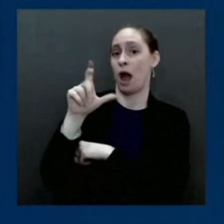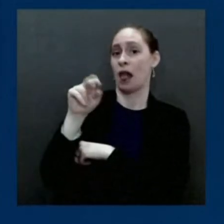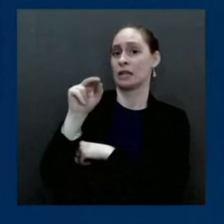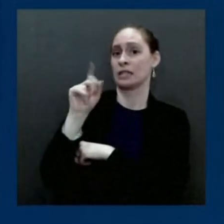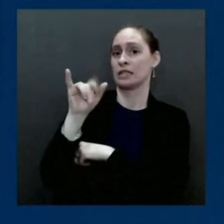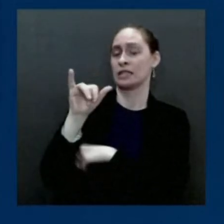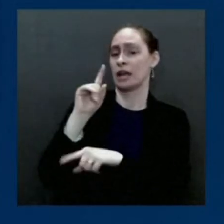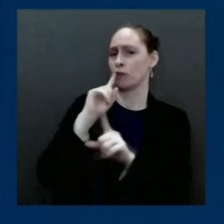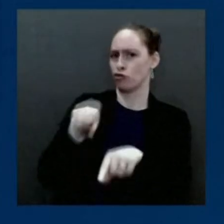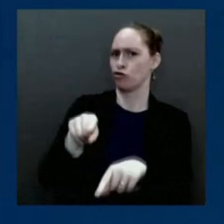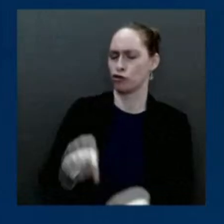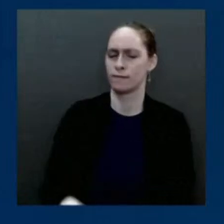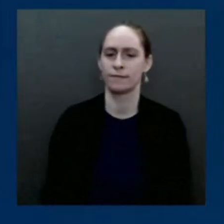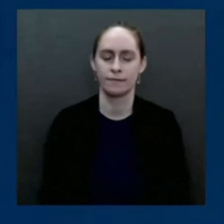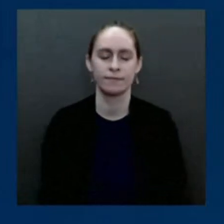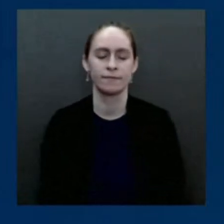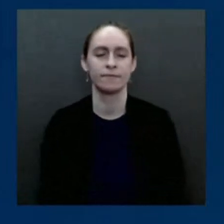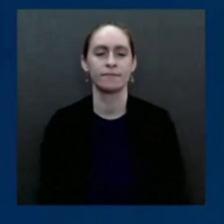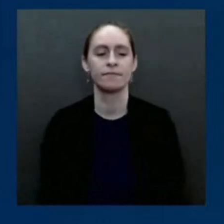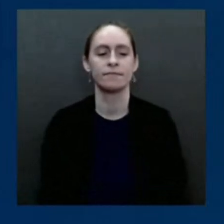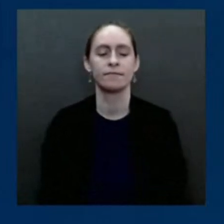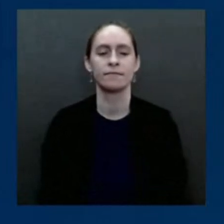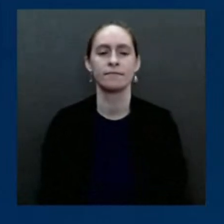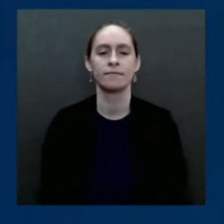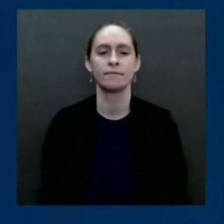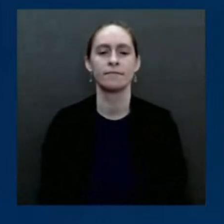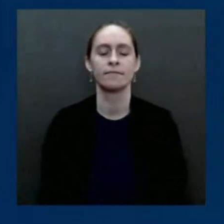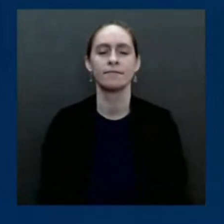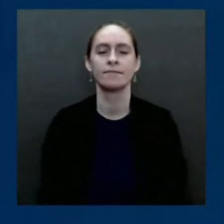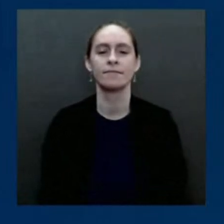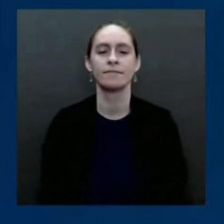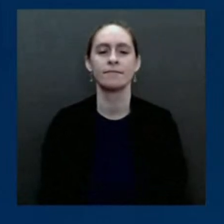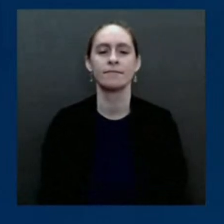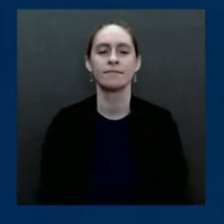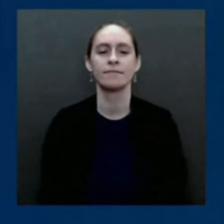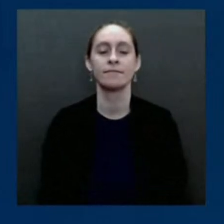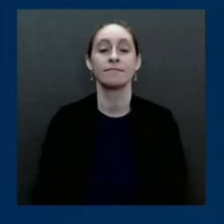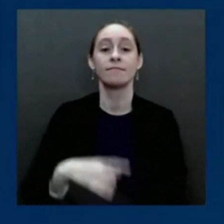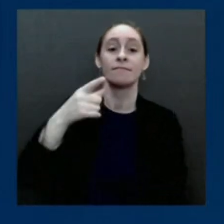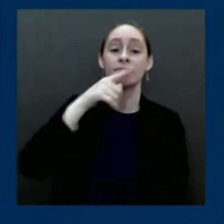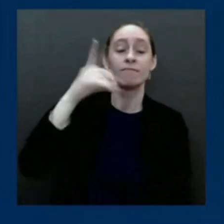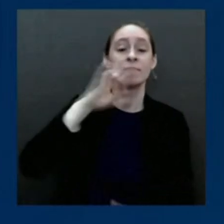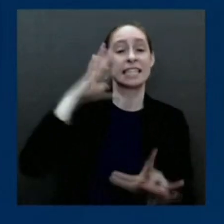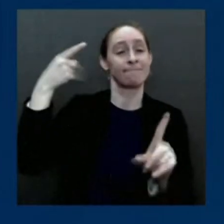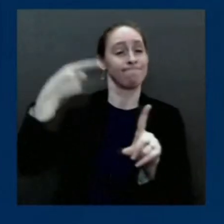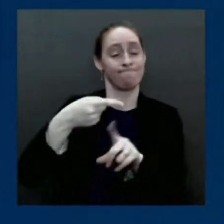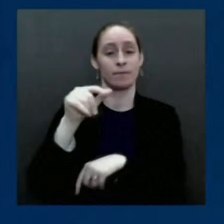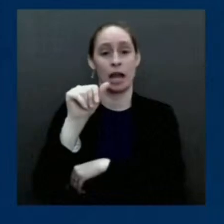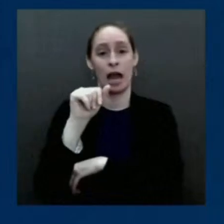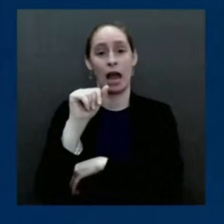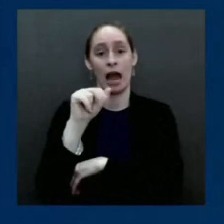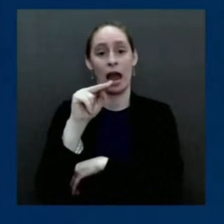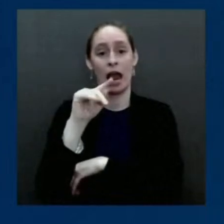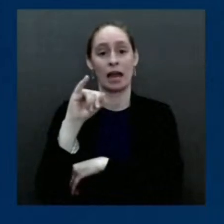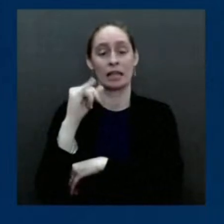PERIOD OF TIME BUT WITH REGARD TO YOUR QUESTION OF ANT YI JEN